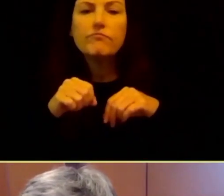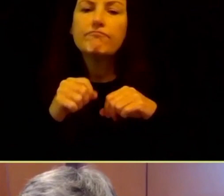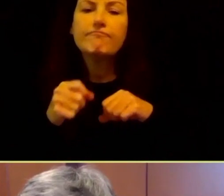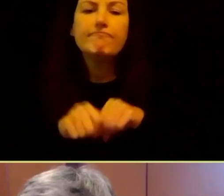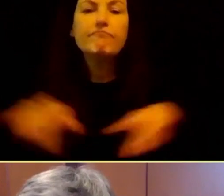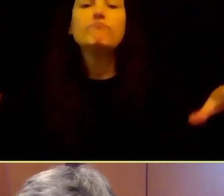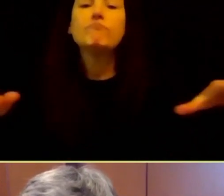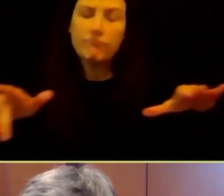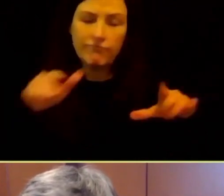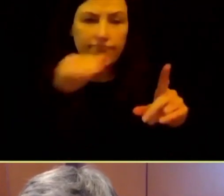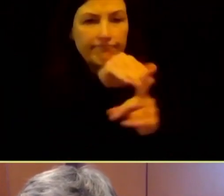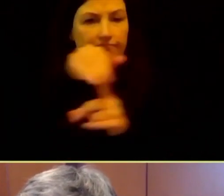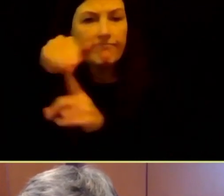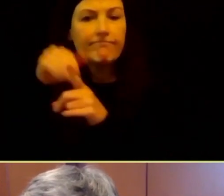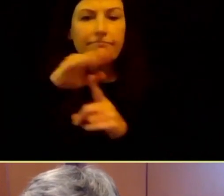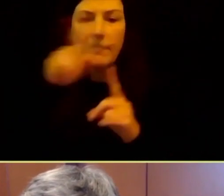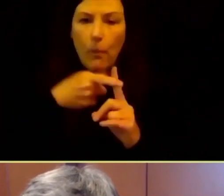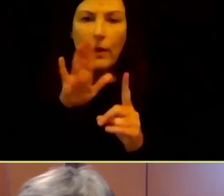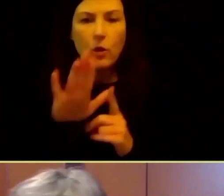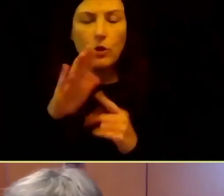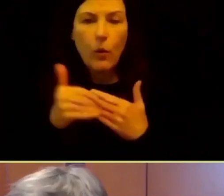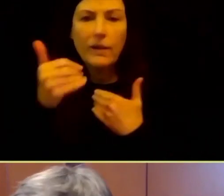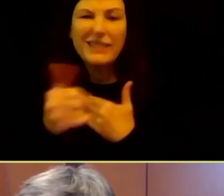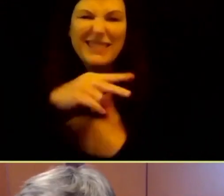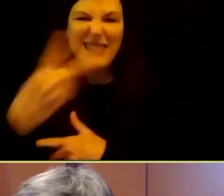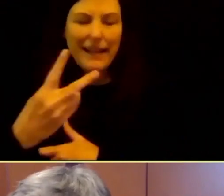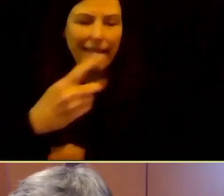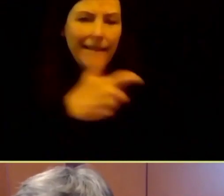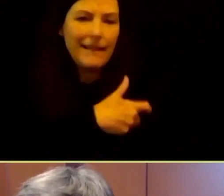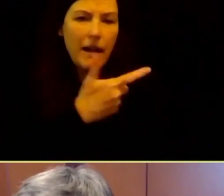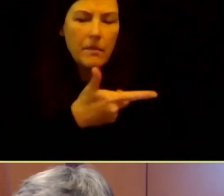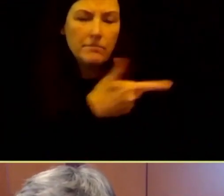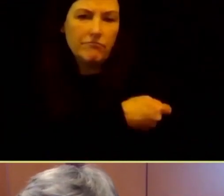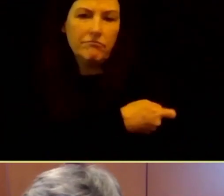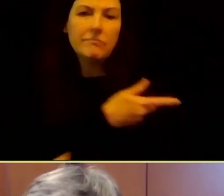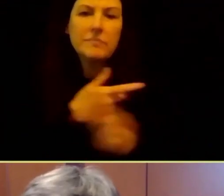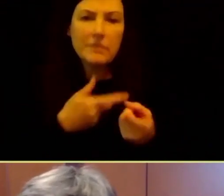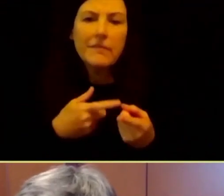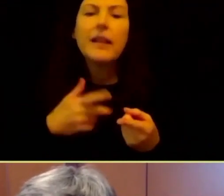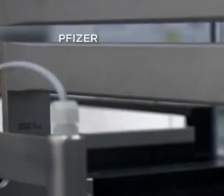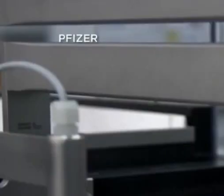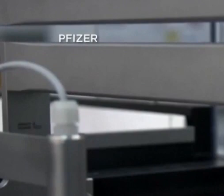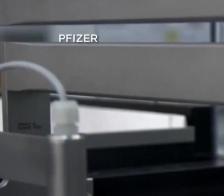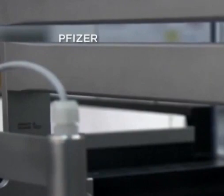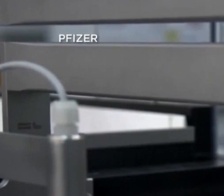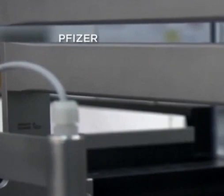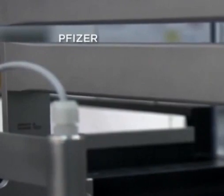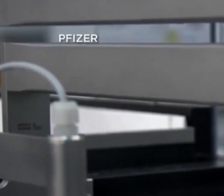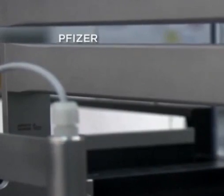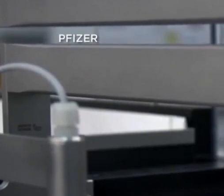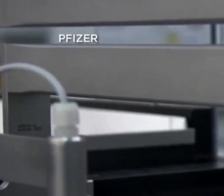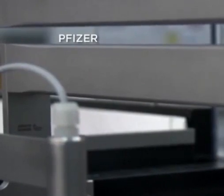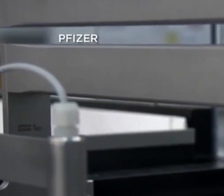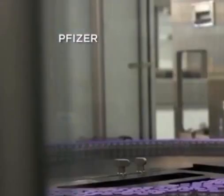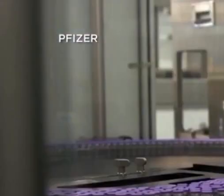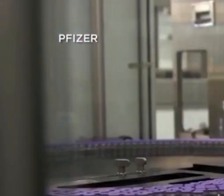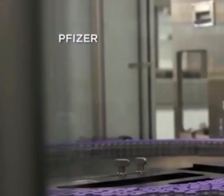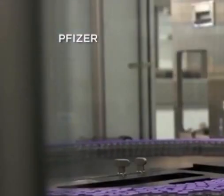SUMMER BEFORE THE GENERAL PUBLIC IS ABLE TO GET VACCINATED...